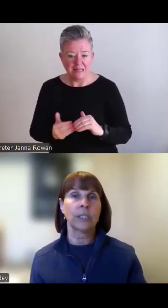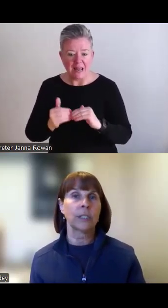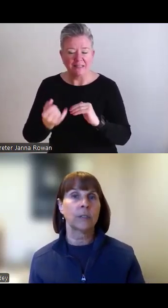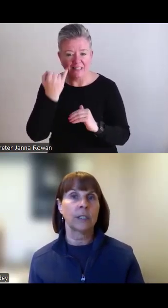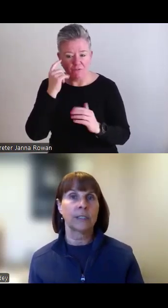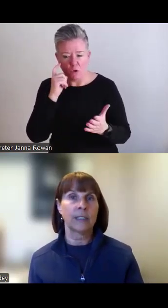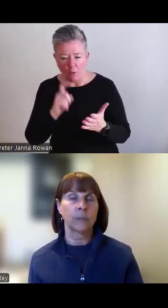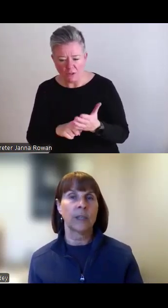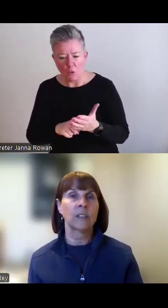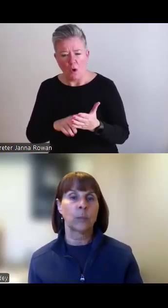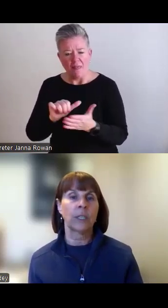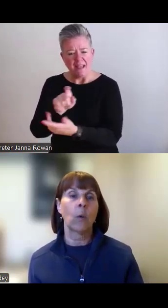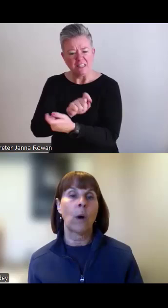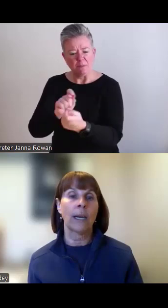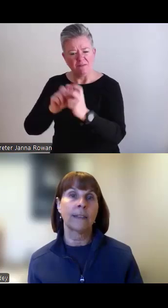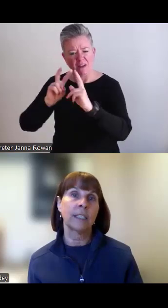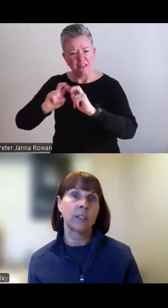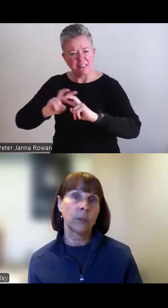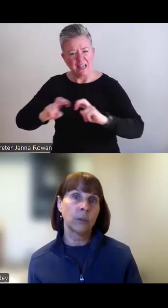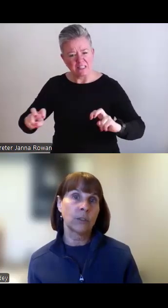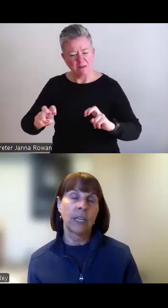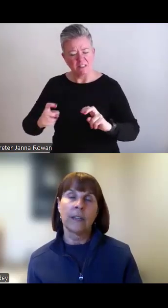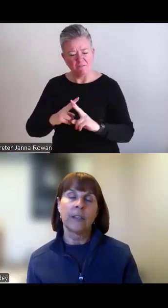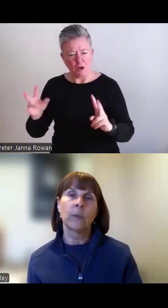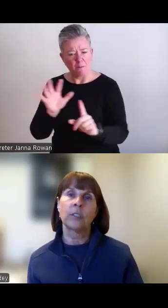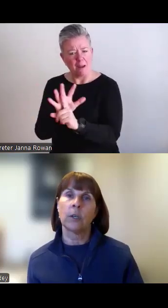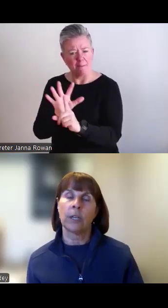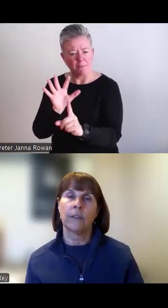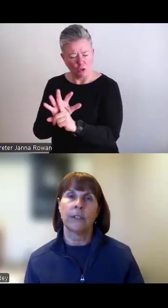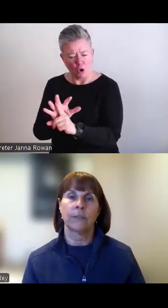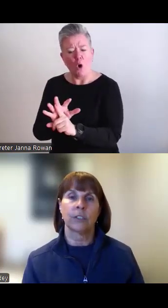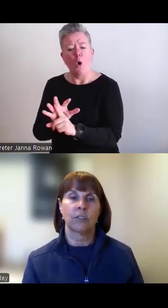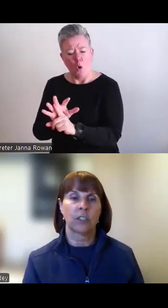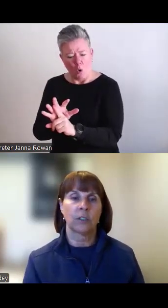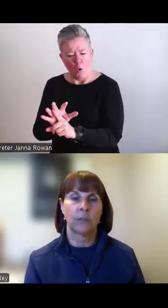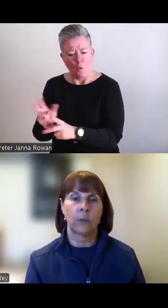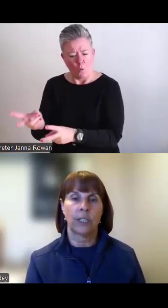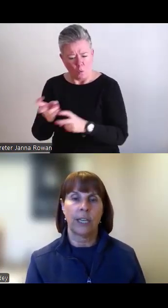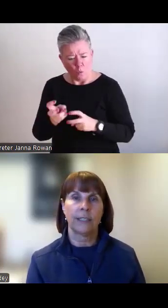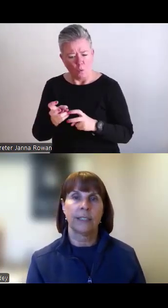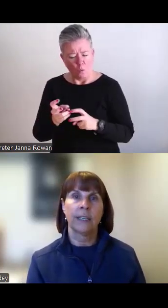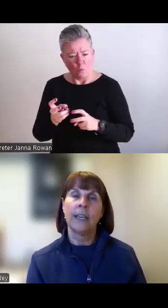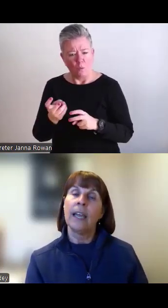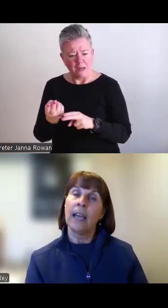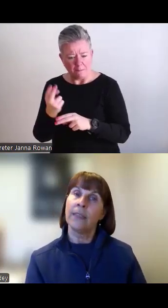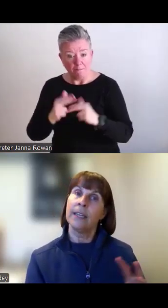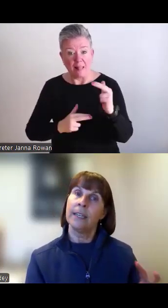a particular assessment that's being widely used that we don't have infrastructure for yet. And